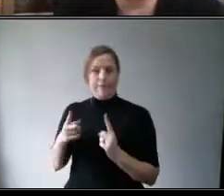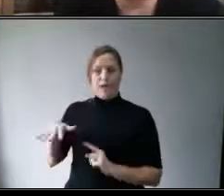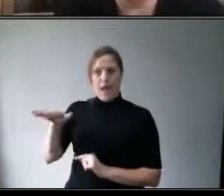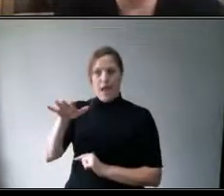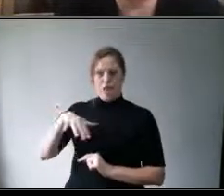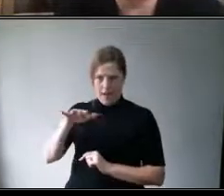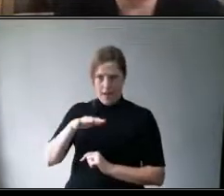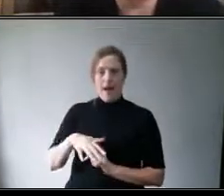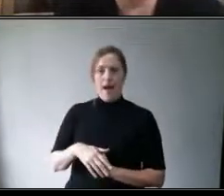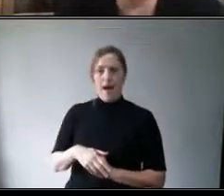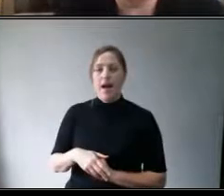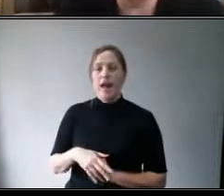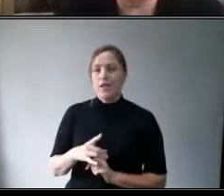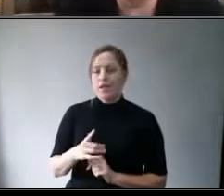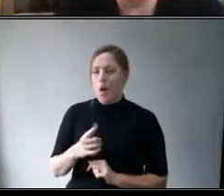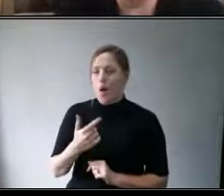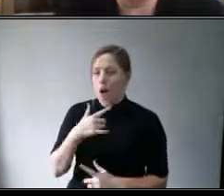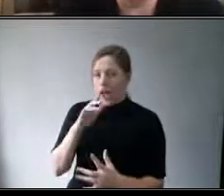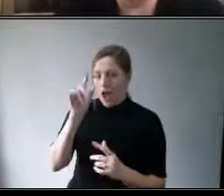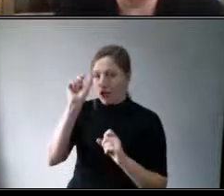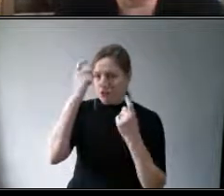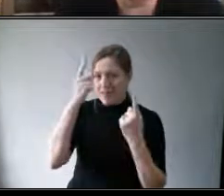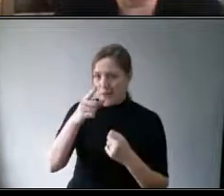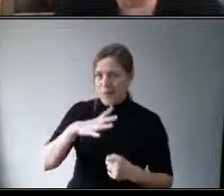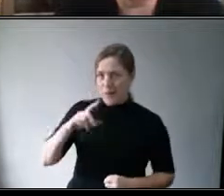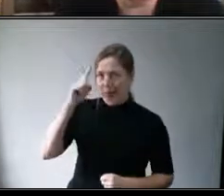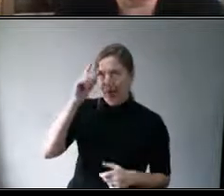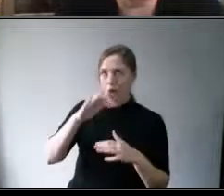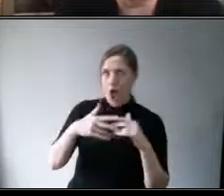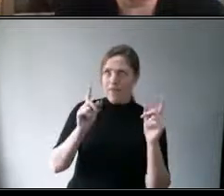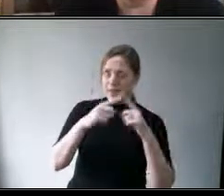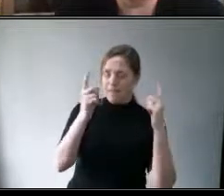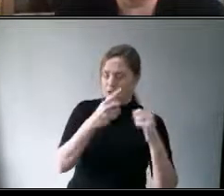that it's it's really important that you look at all those um all those opportunities and see the